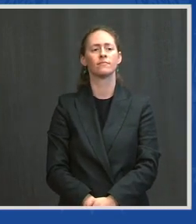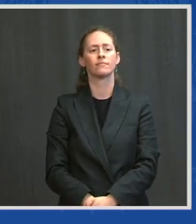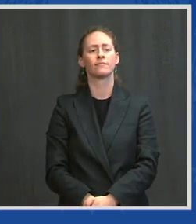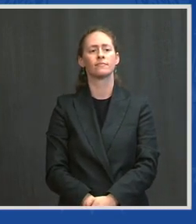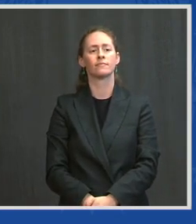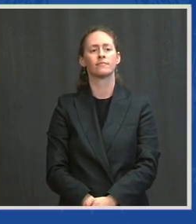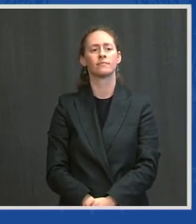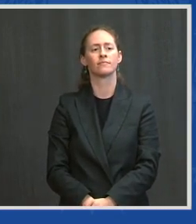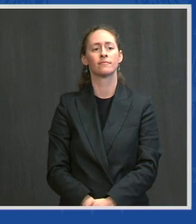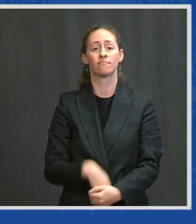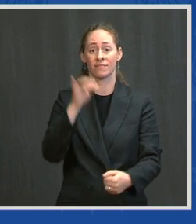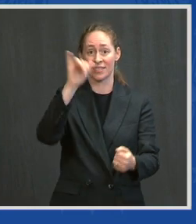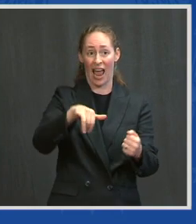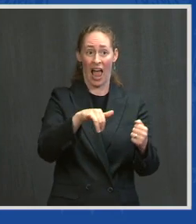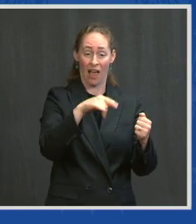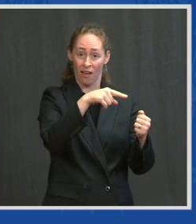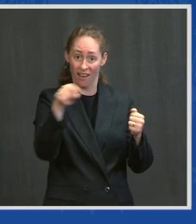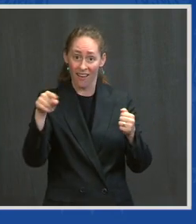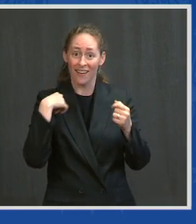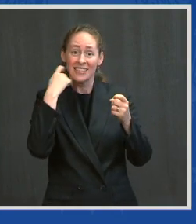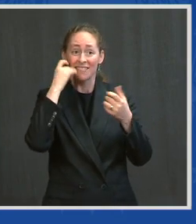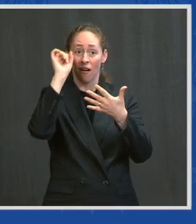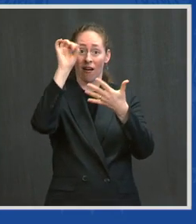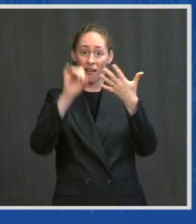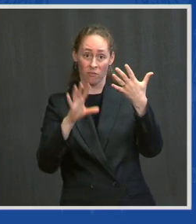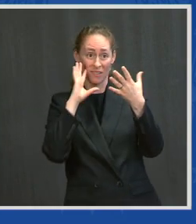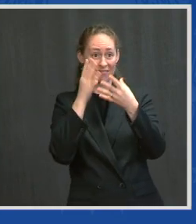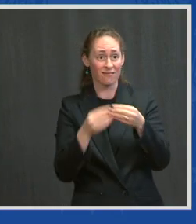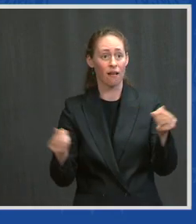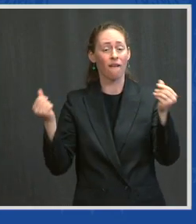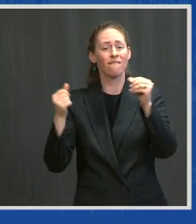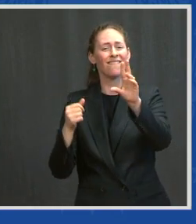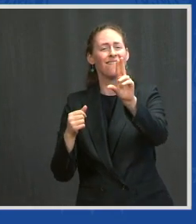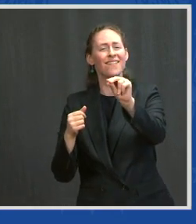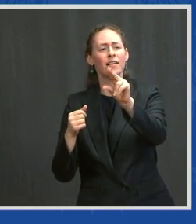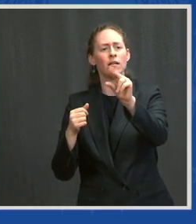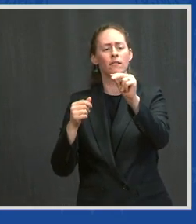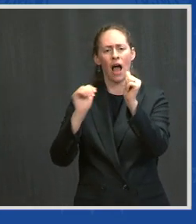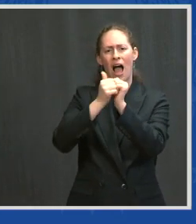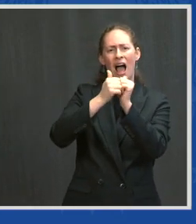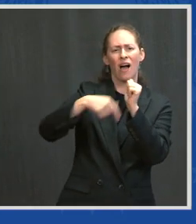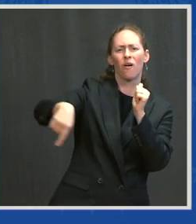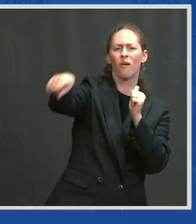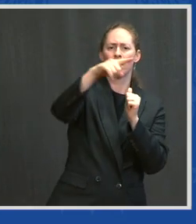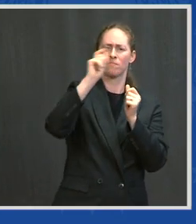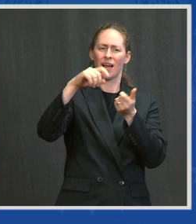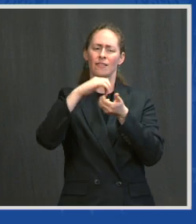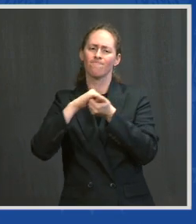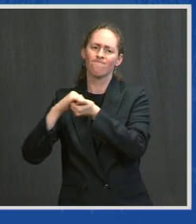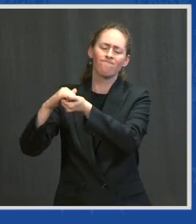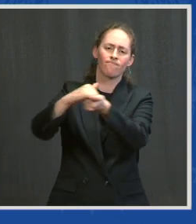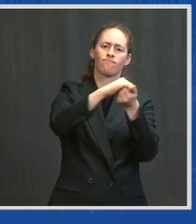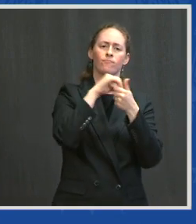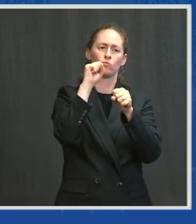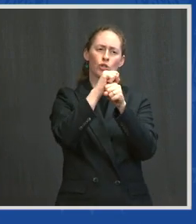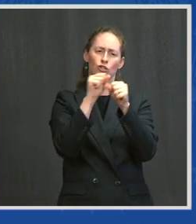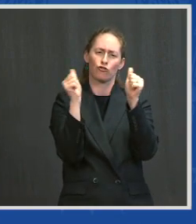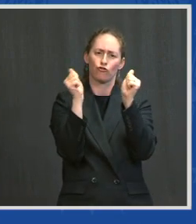Success depends on all of us joining together: those of you in this room, the many like you across the country